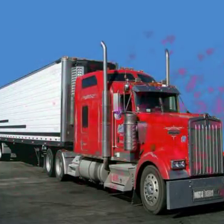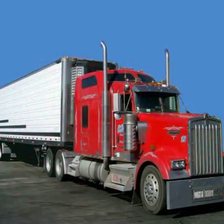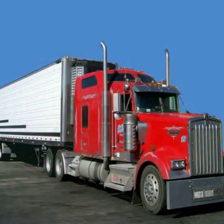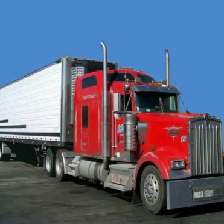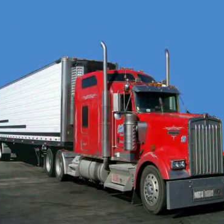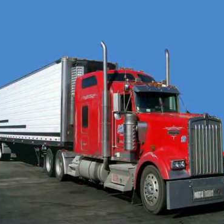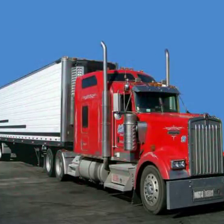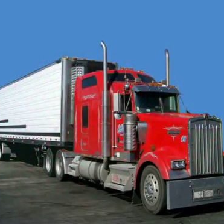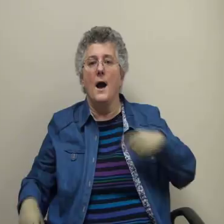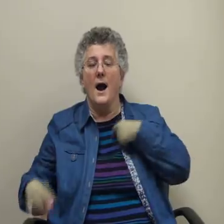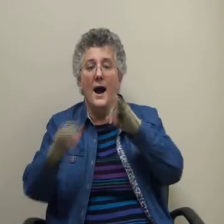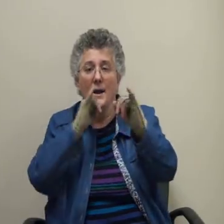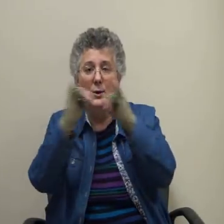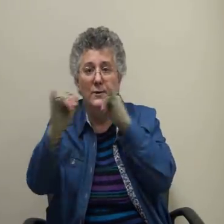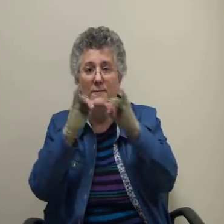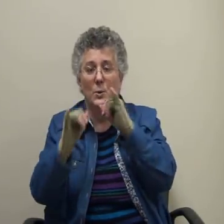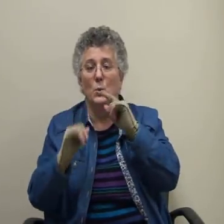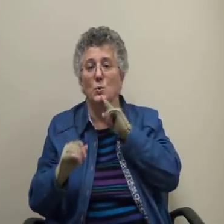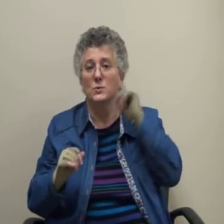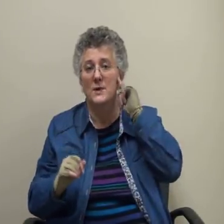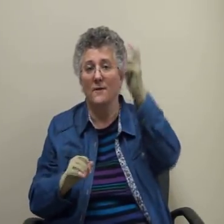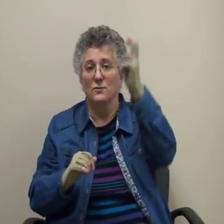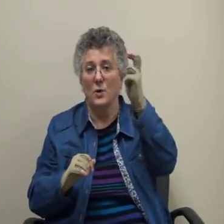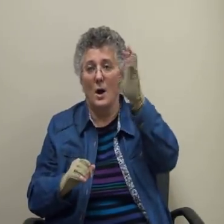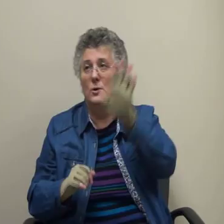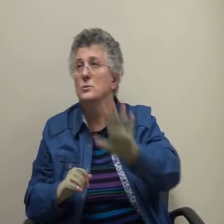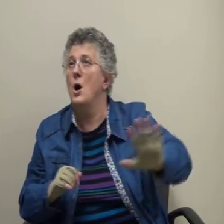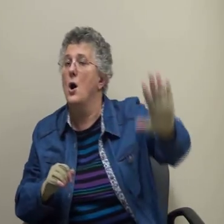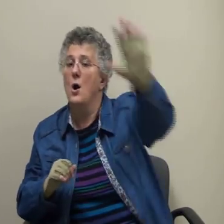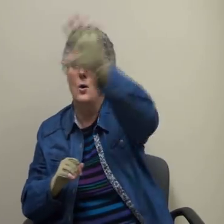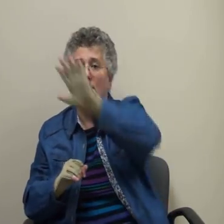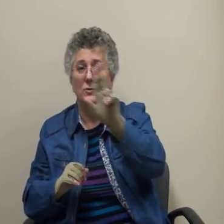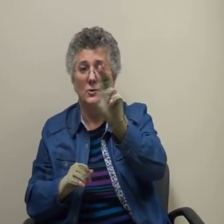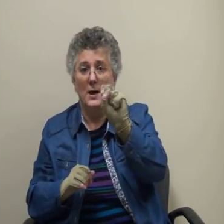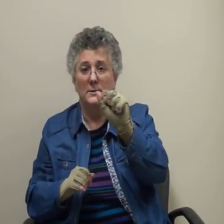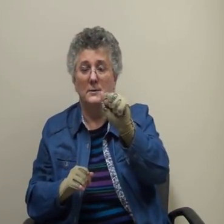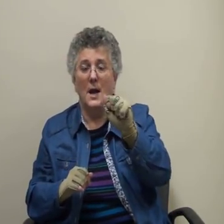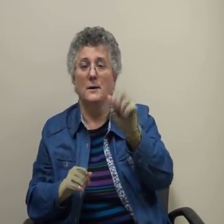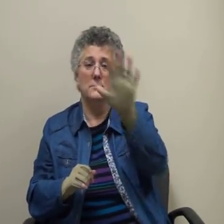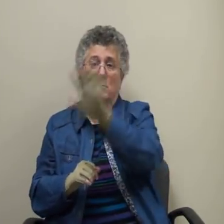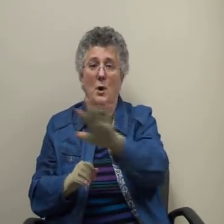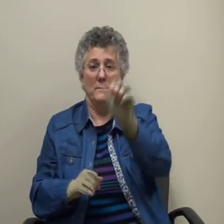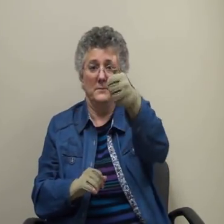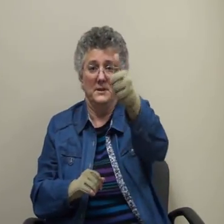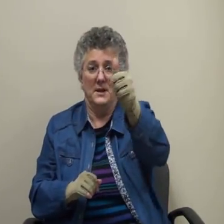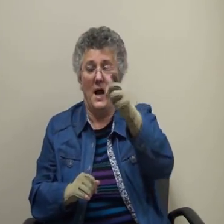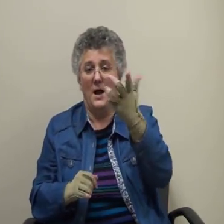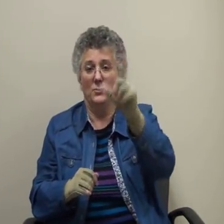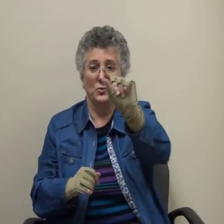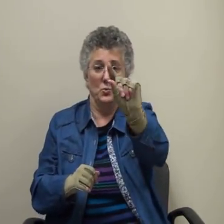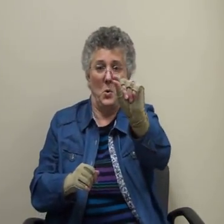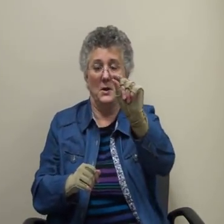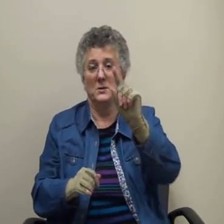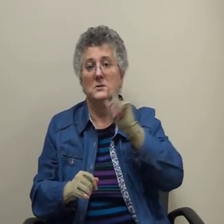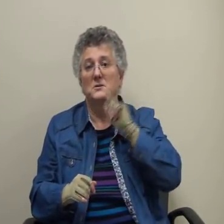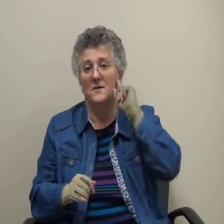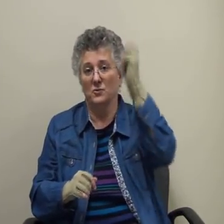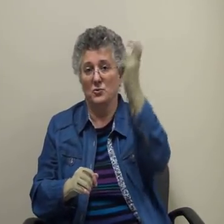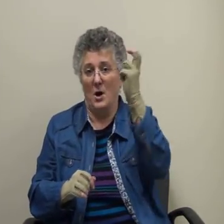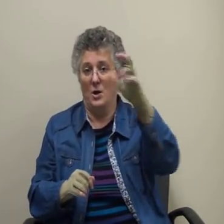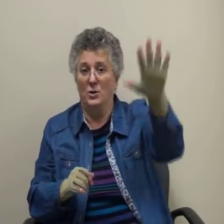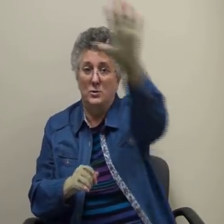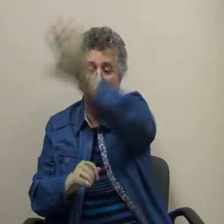I interviewed approximately 10 to 20 deaf truckers across the USA,